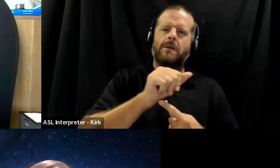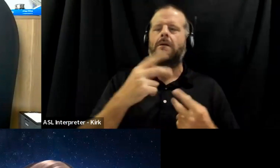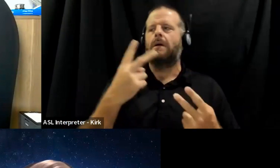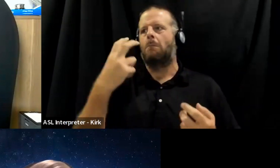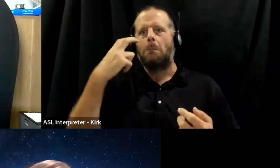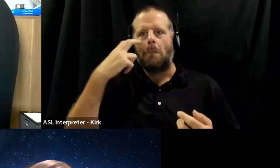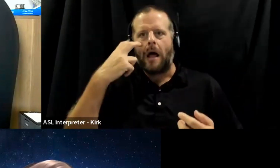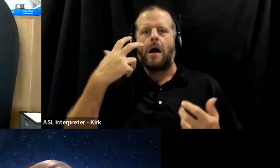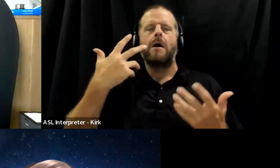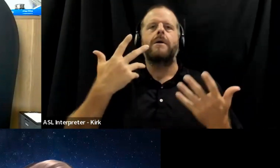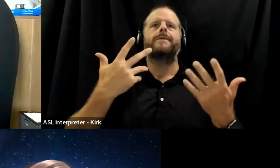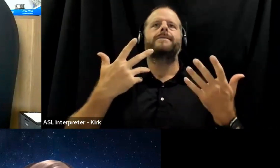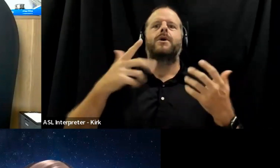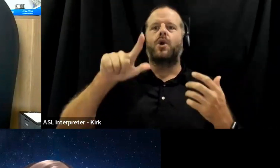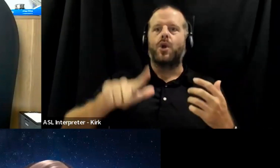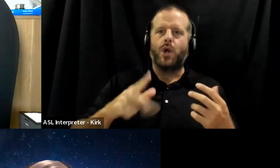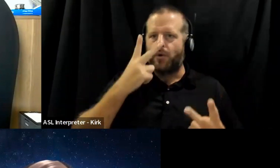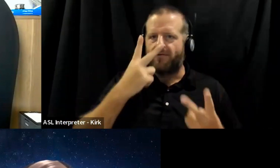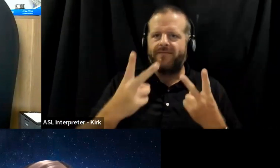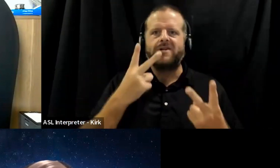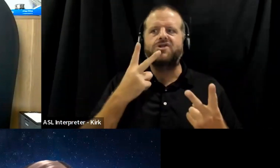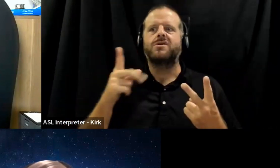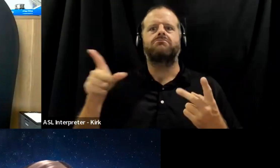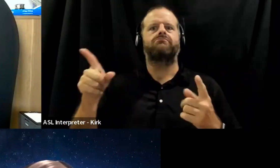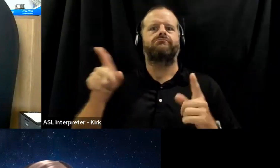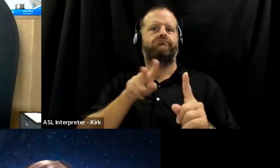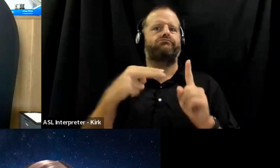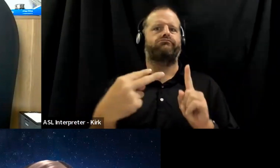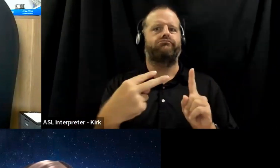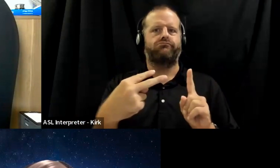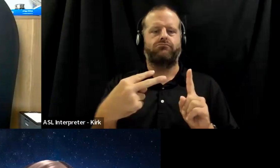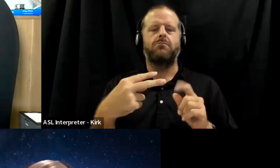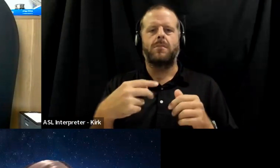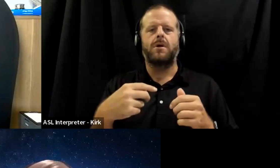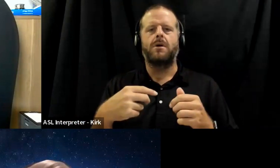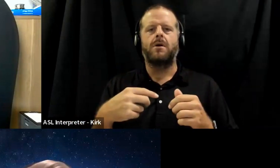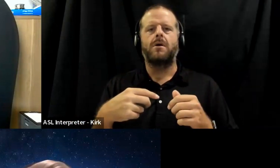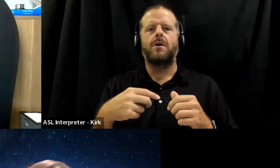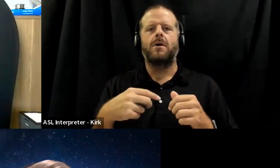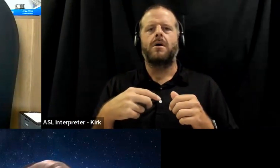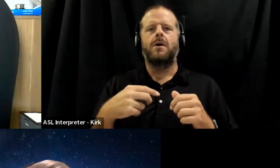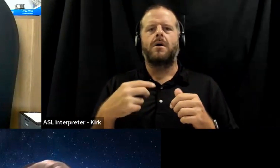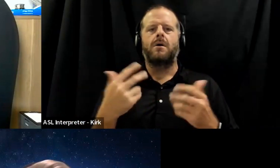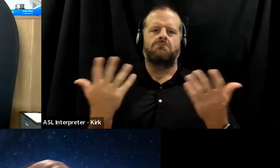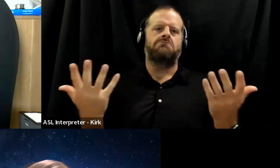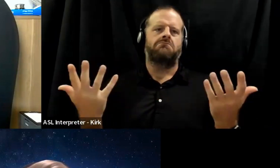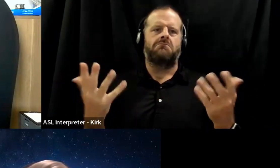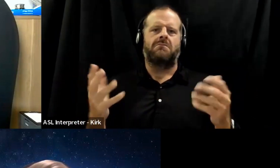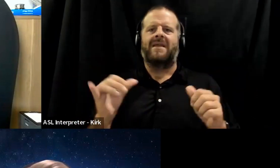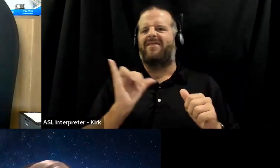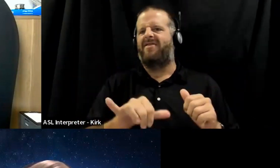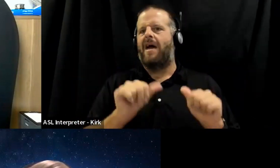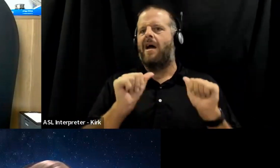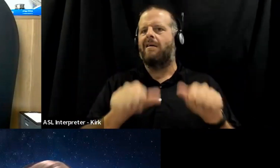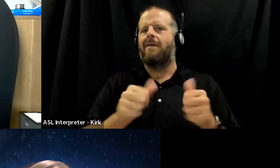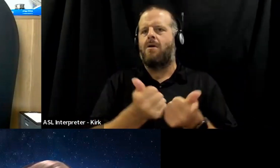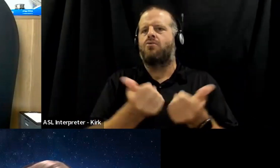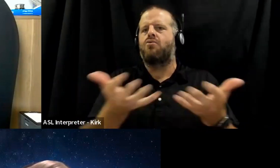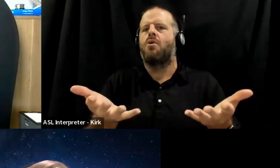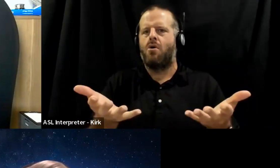and low vision that can cause otherwise